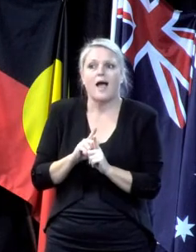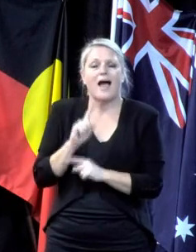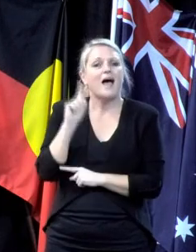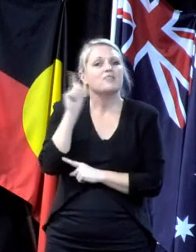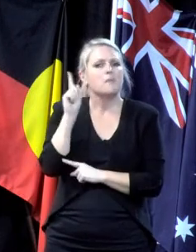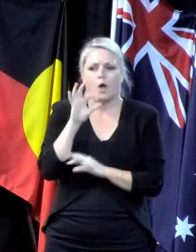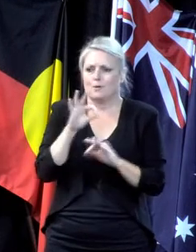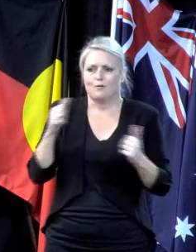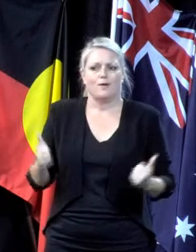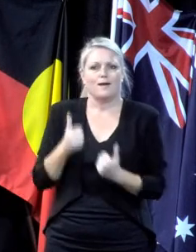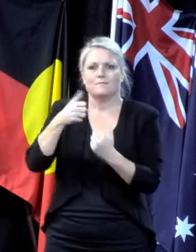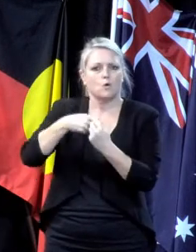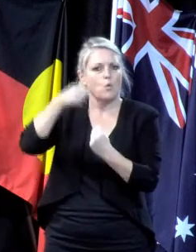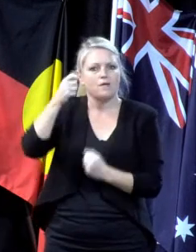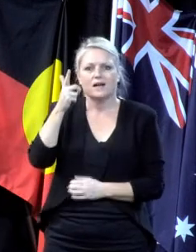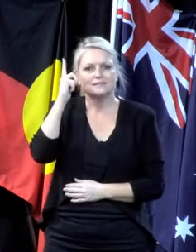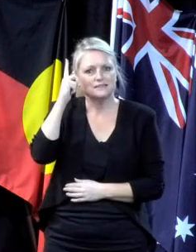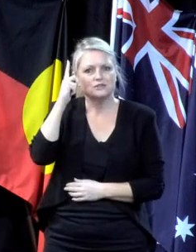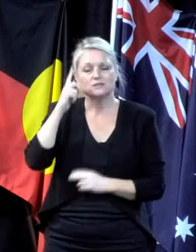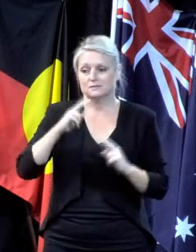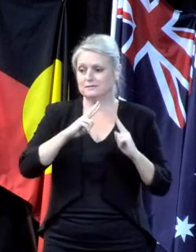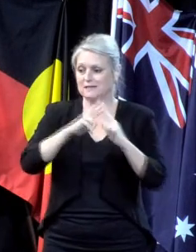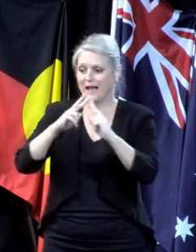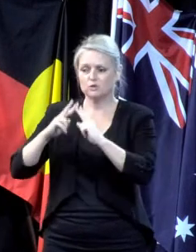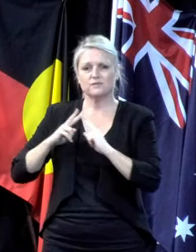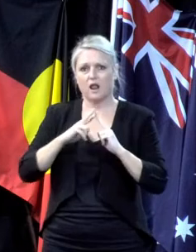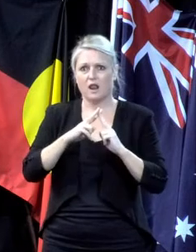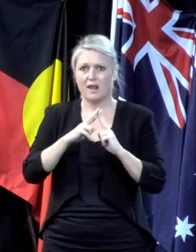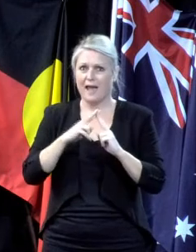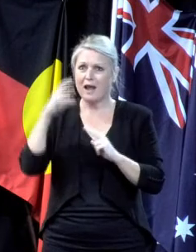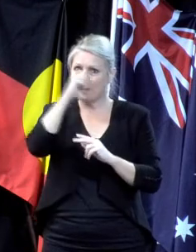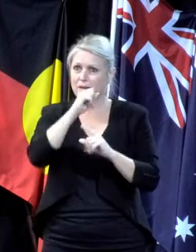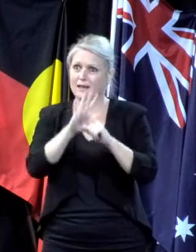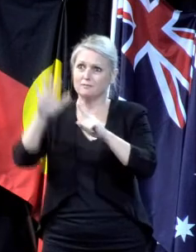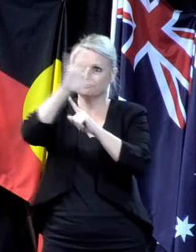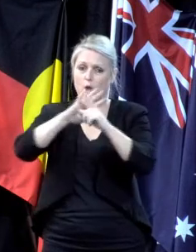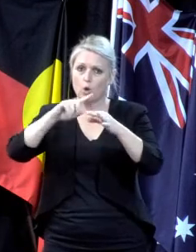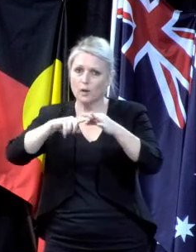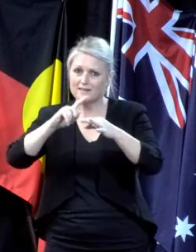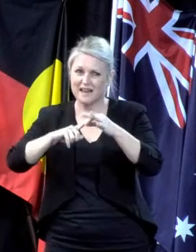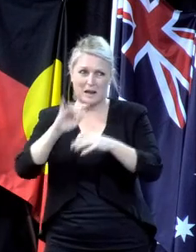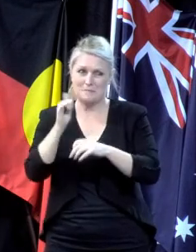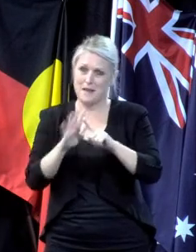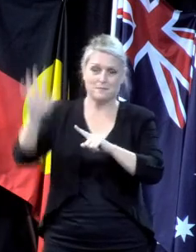I believe it’s across Queensland and across Australia at the moment, and I – that – that’s a concern.